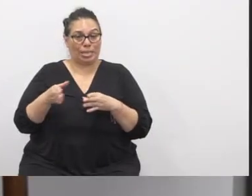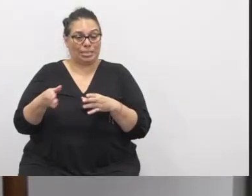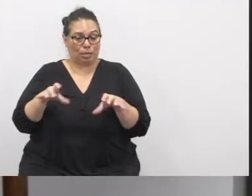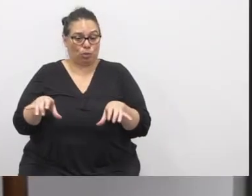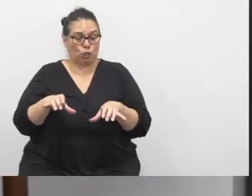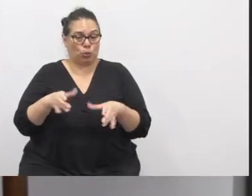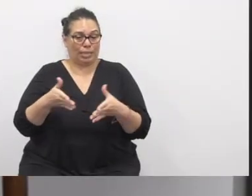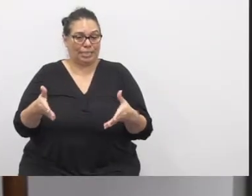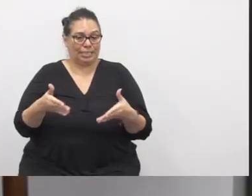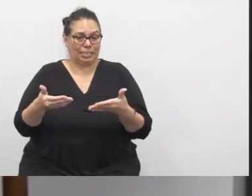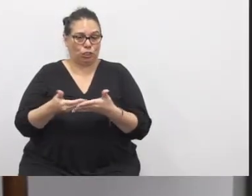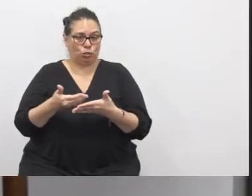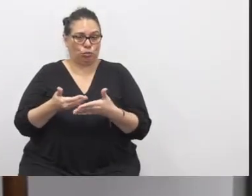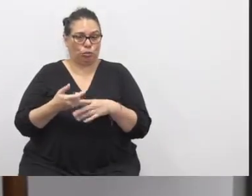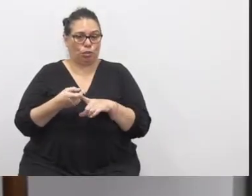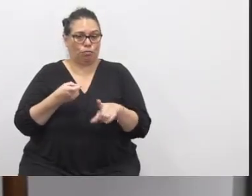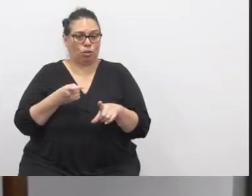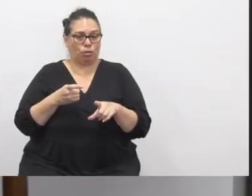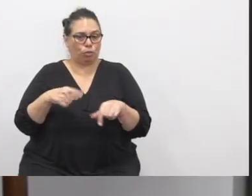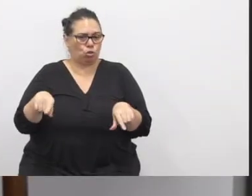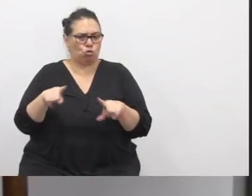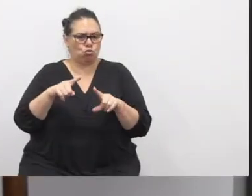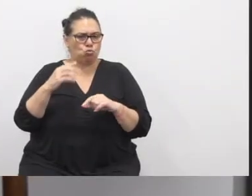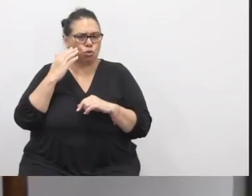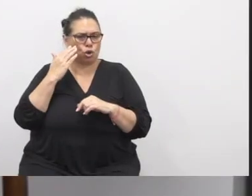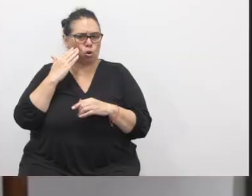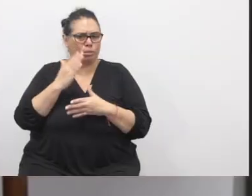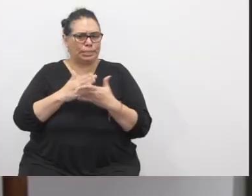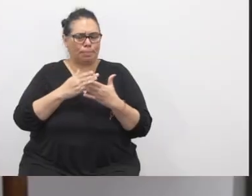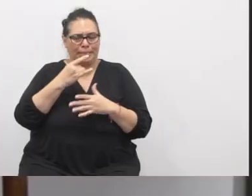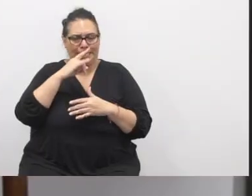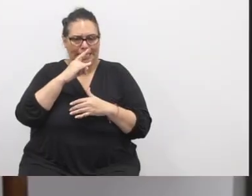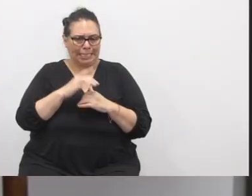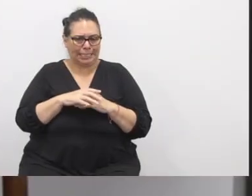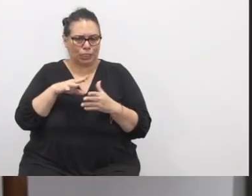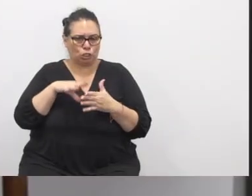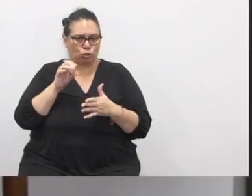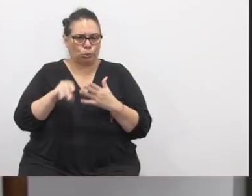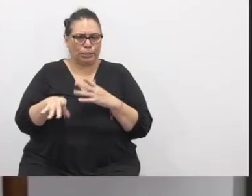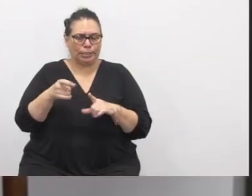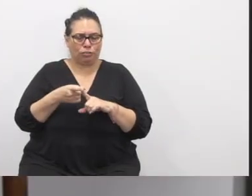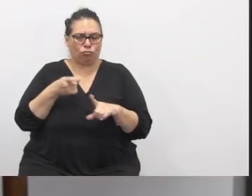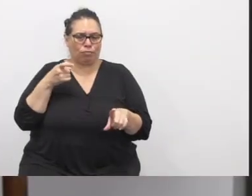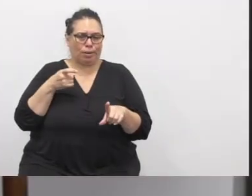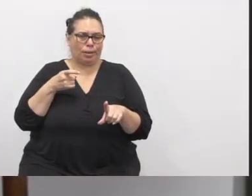So from your perspective, you guys know some of those kids, right? You guys know the student who comes from Georgia